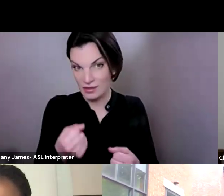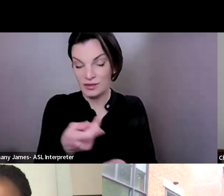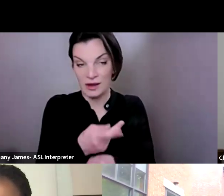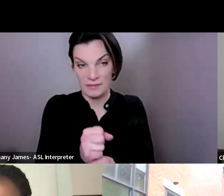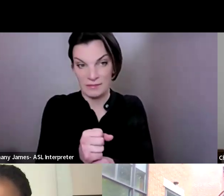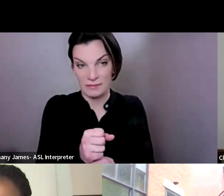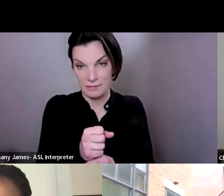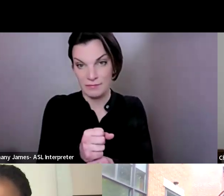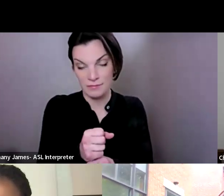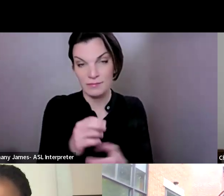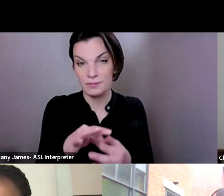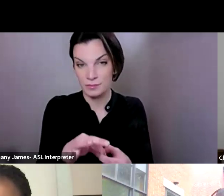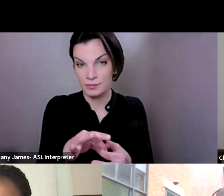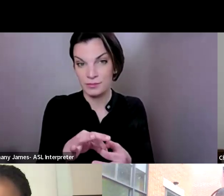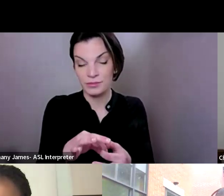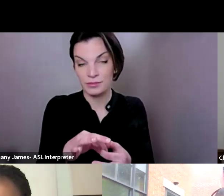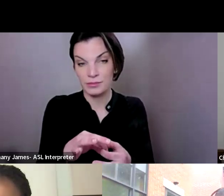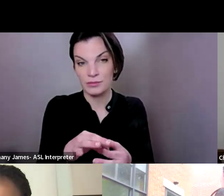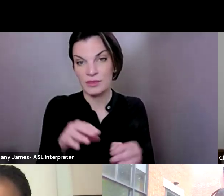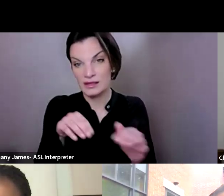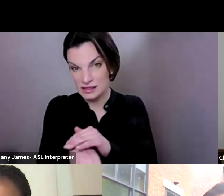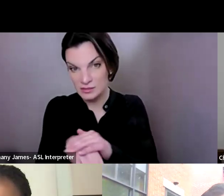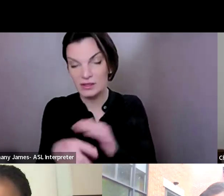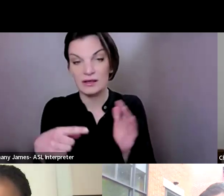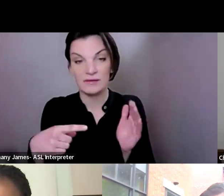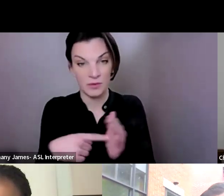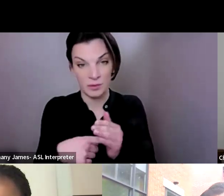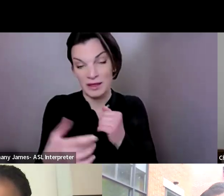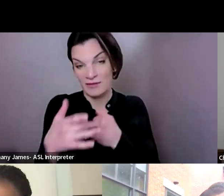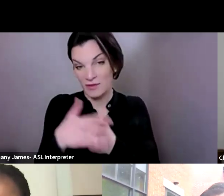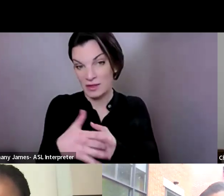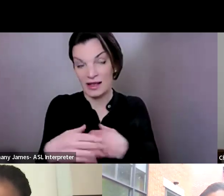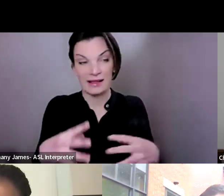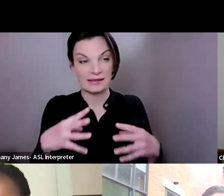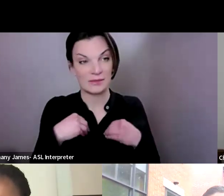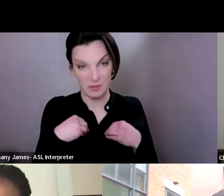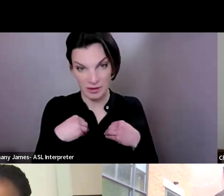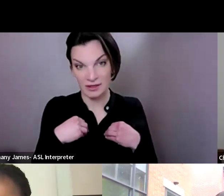that's Accessibility, Affordability, Availability, and Acceptability. And I think that Aisha did